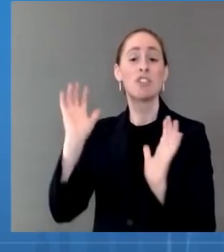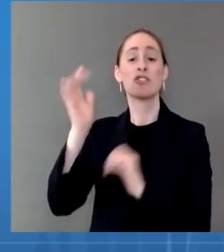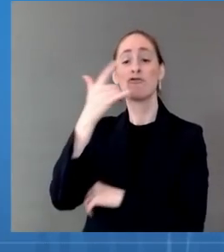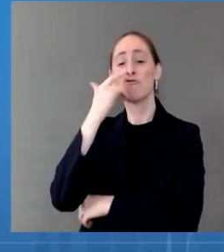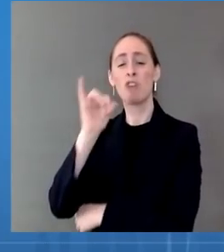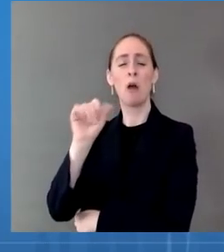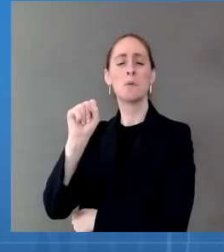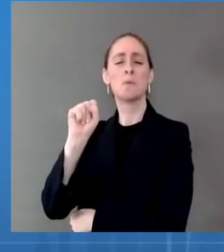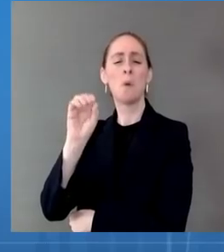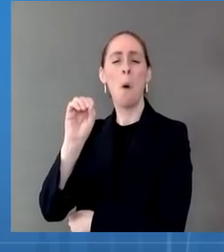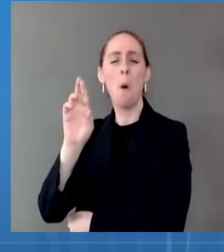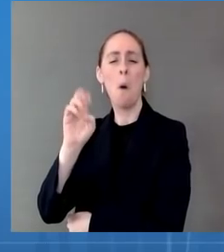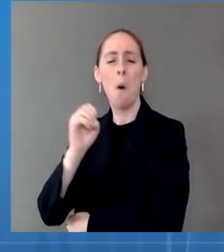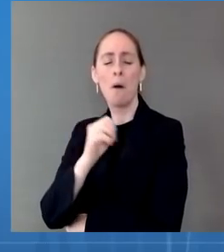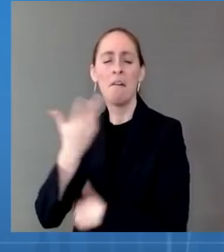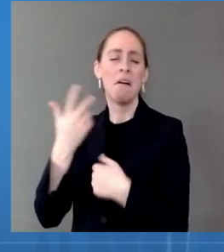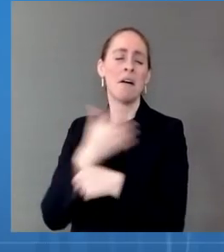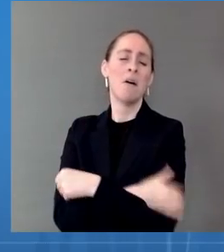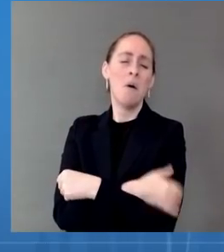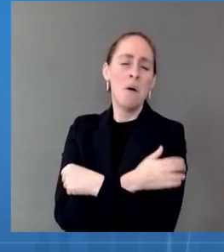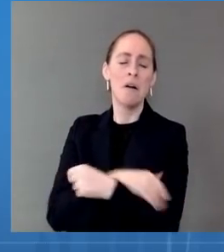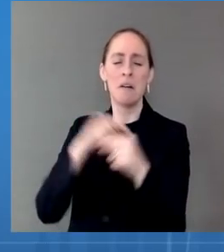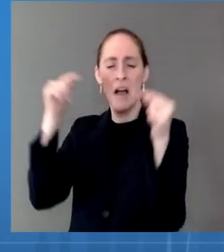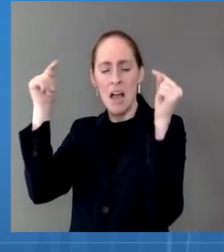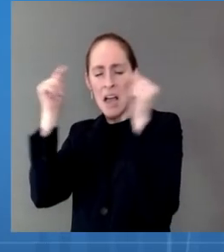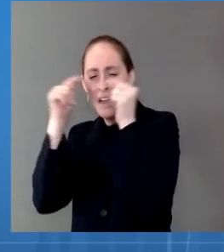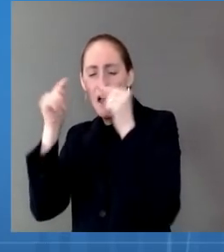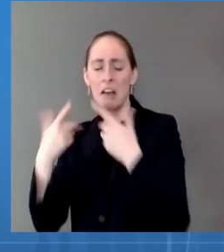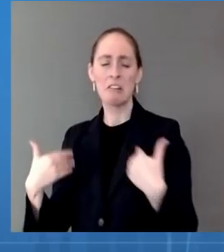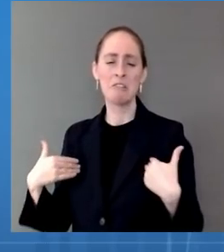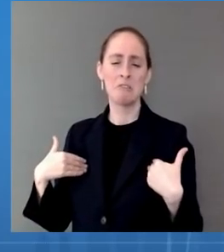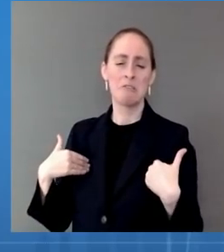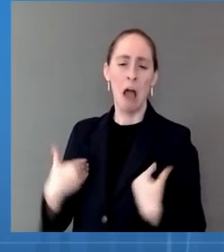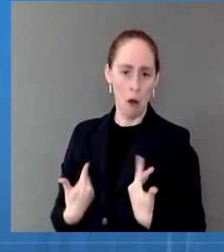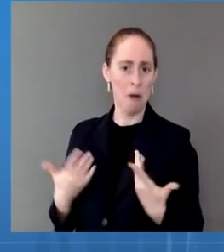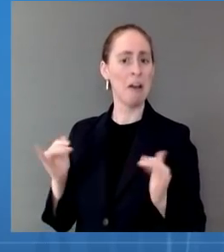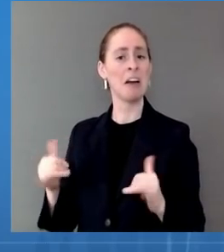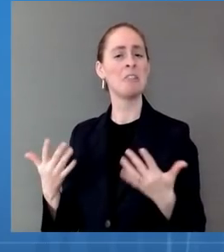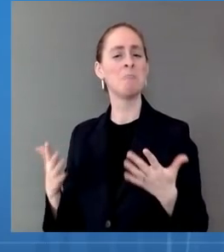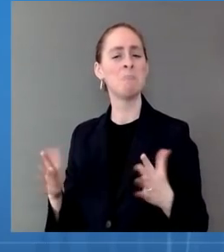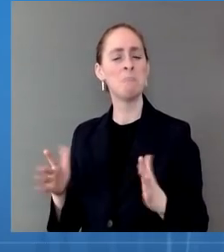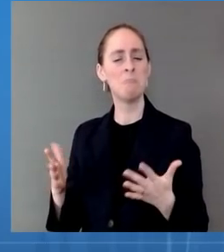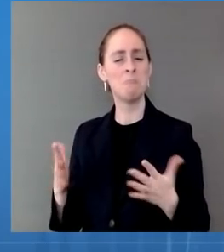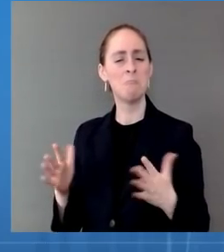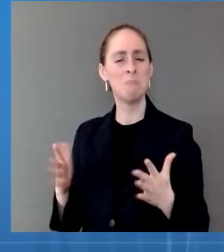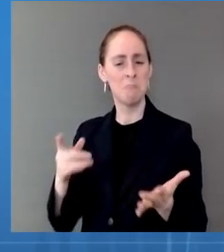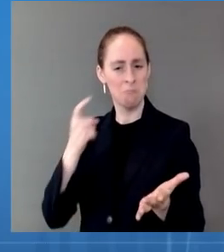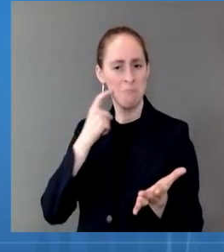with the most comprehensive and intense safety monitoring program in United States history